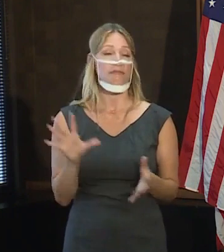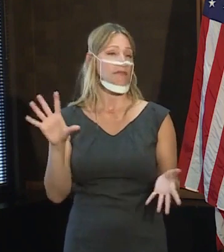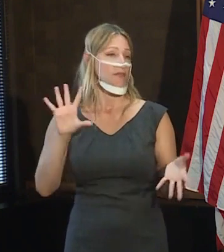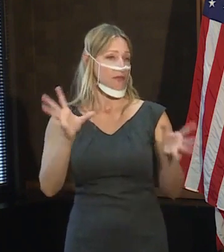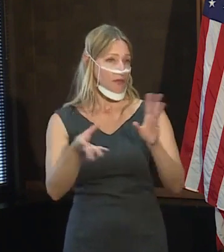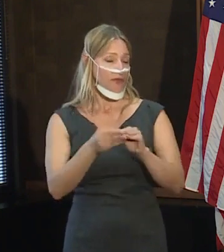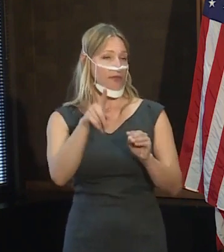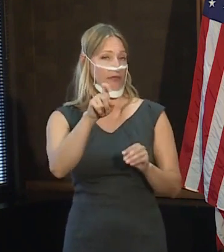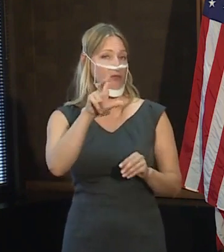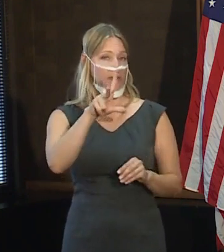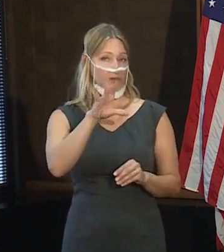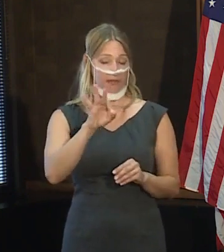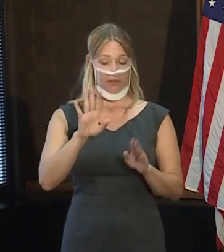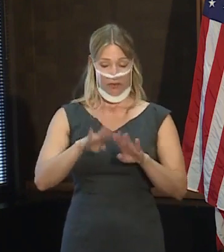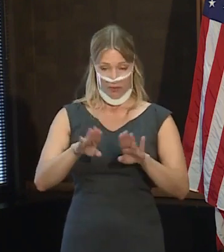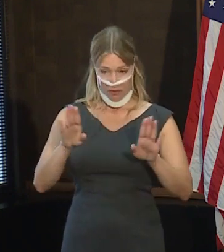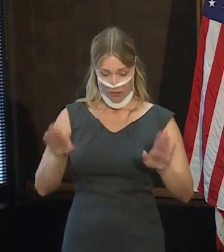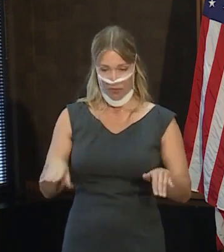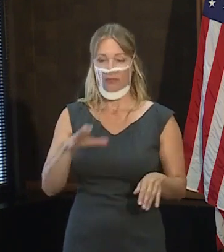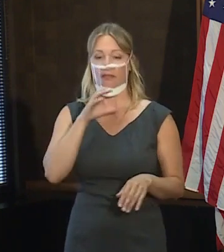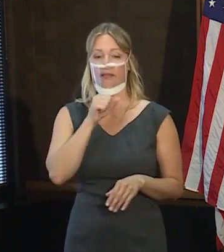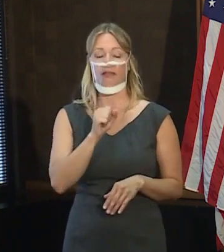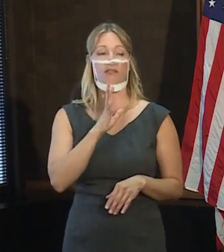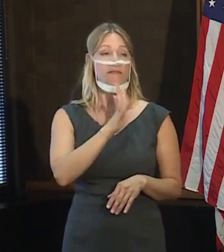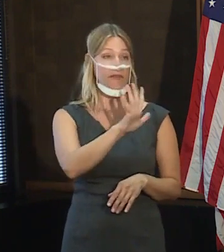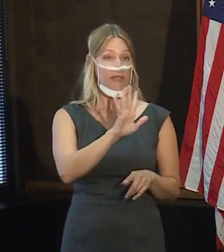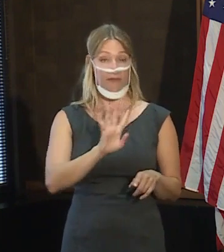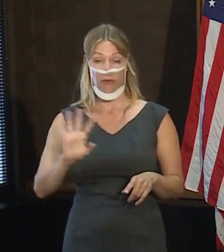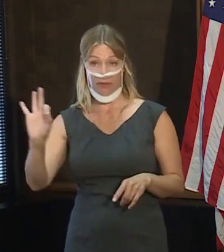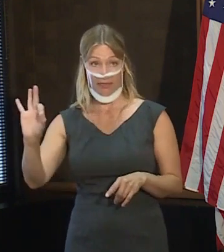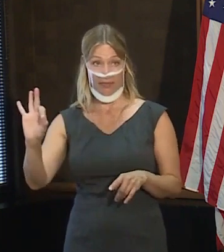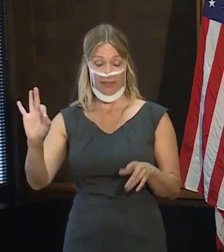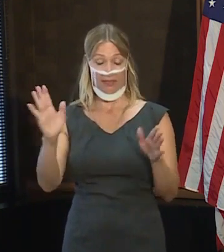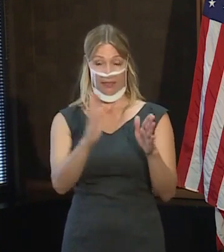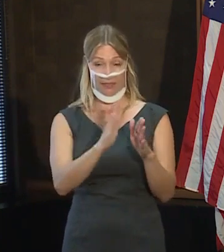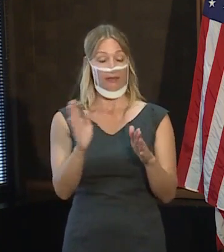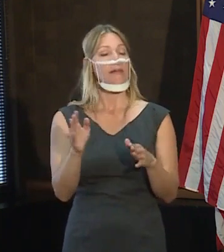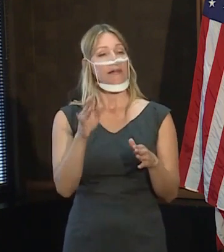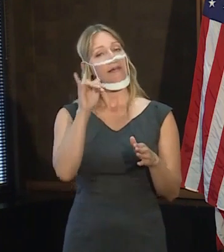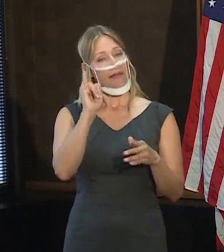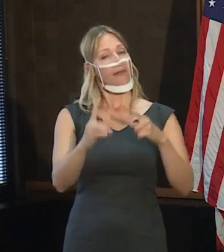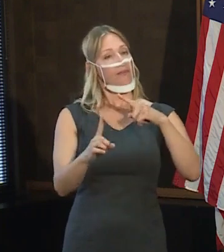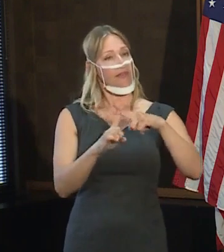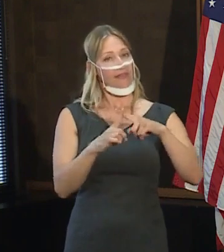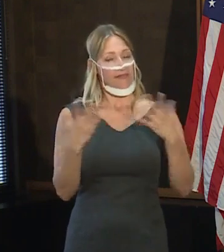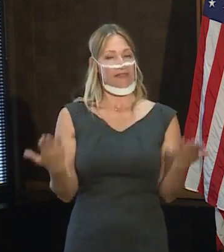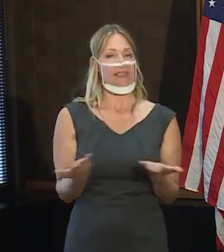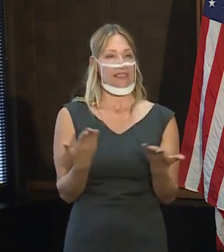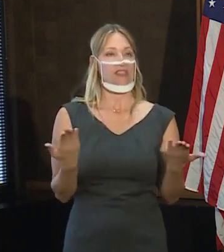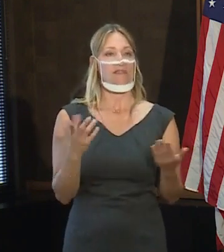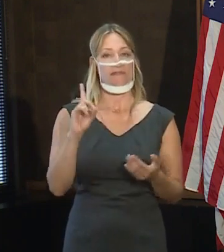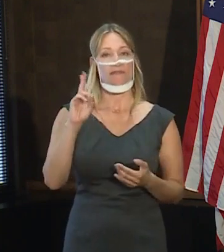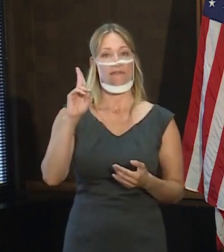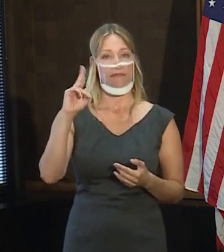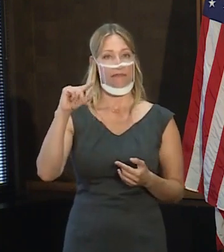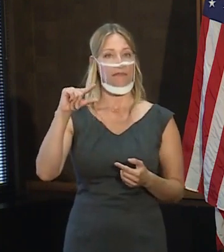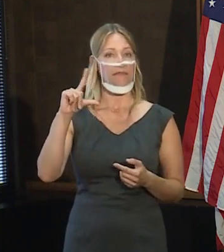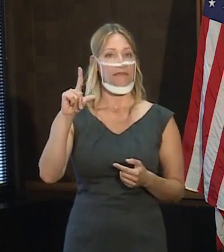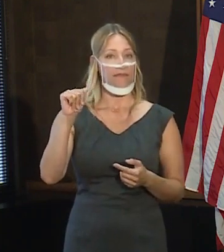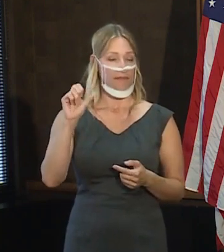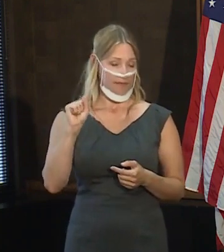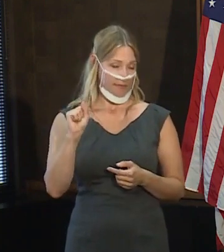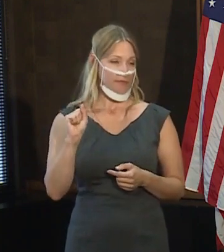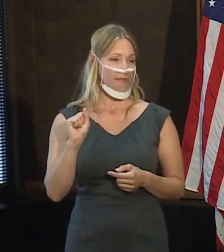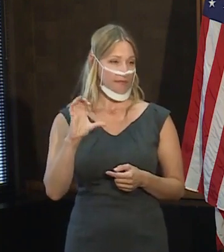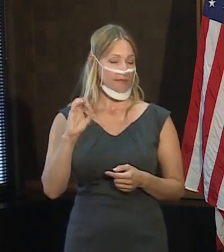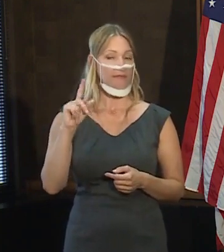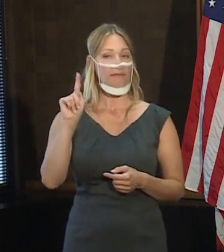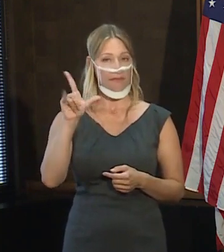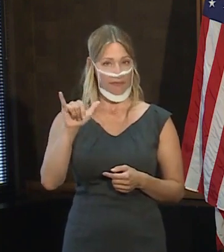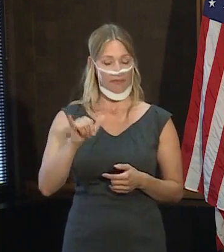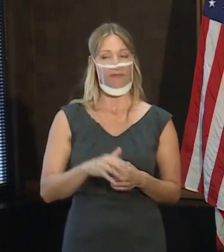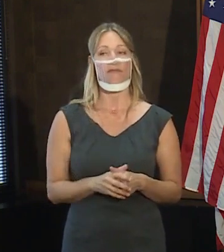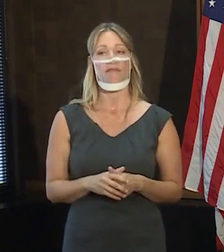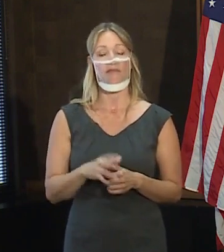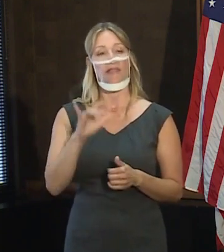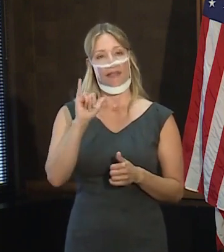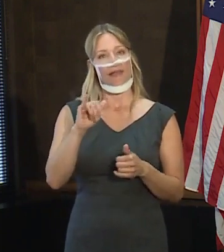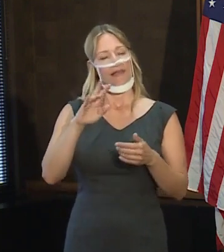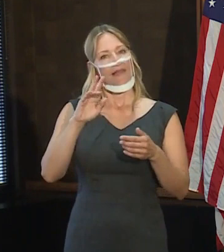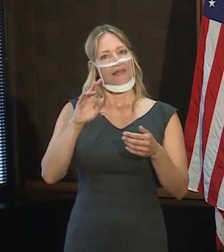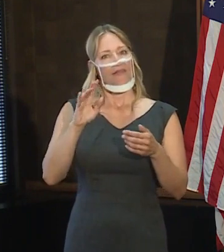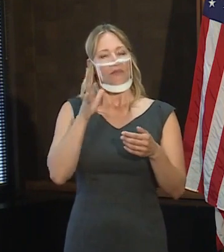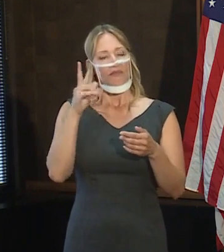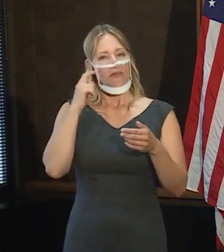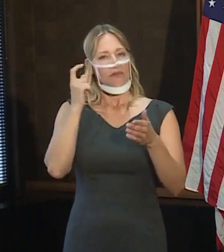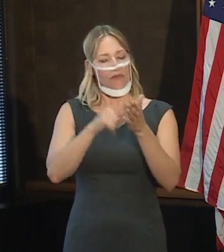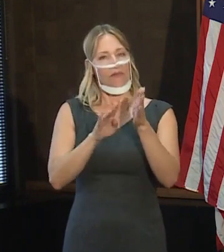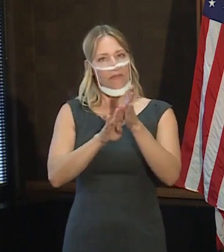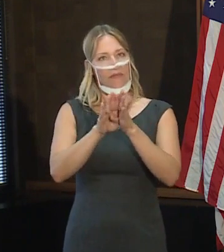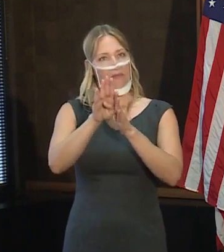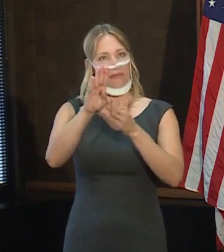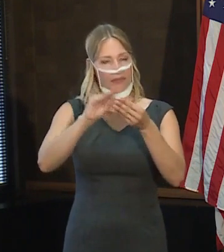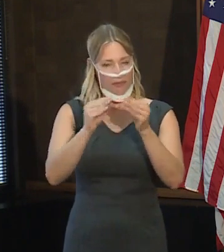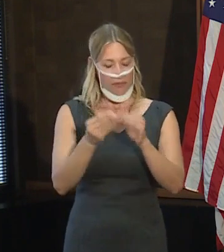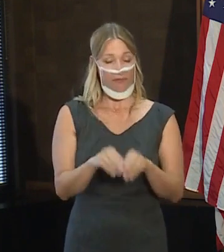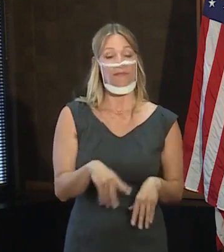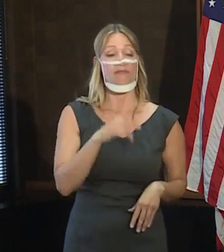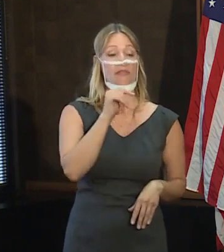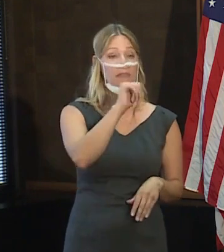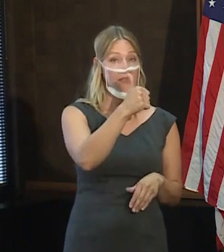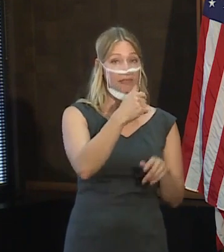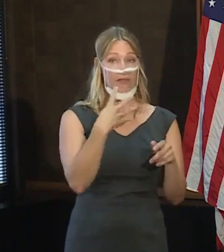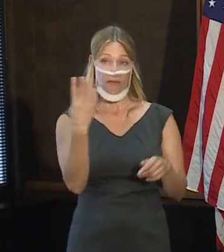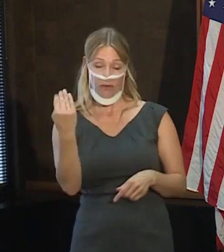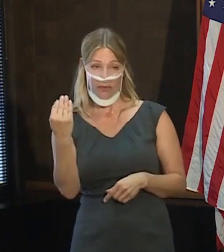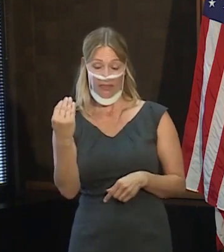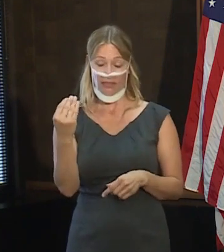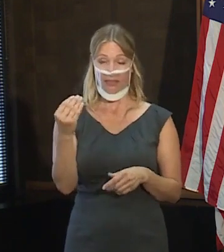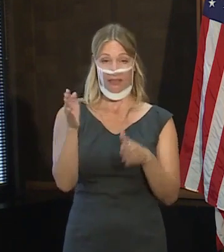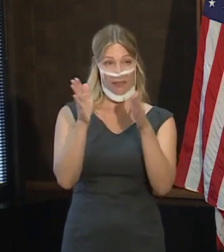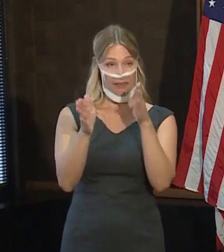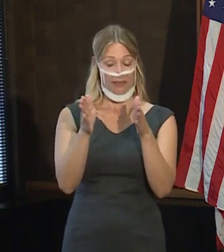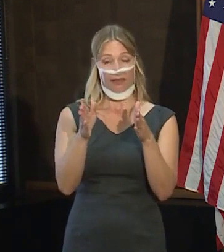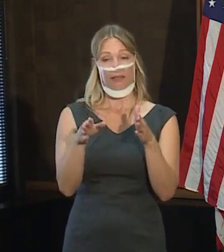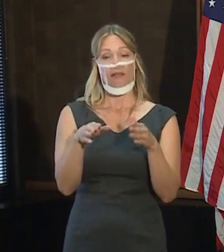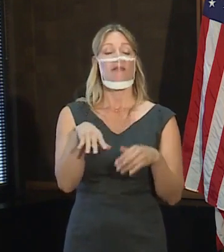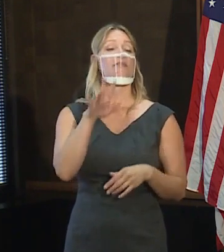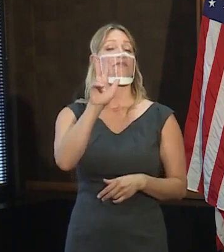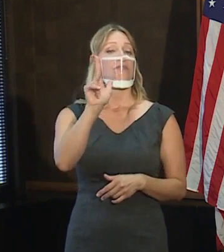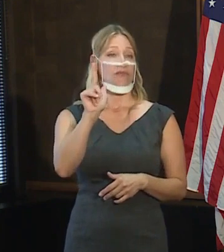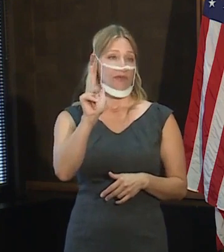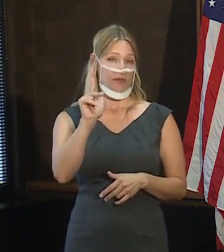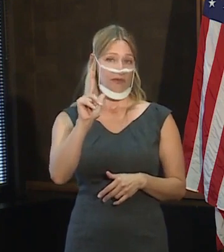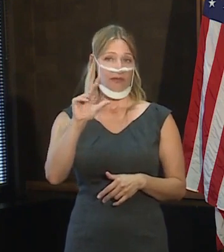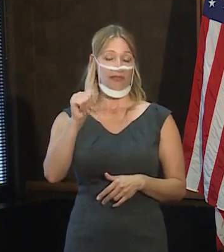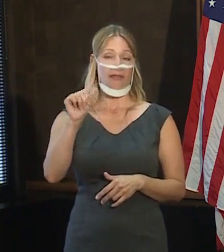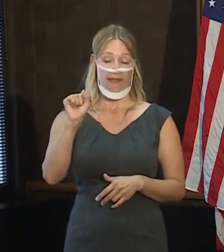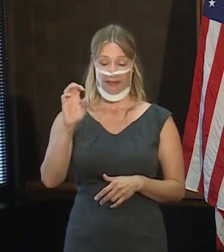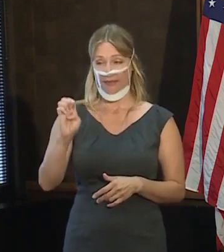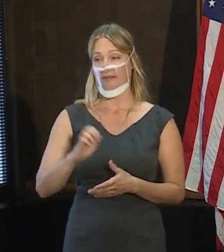LOUP AND TOO HIGH WE HAD IN THAT AGE GROUP WAS IN A WEEK WAS 38 A TOTAL OF 139 CHILDREN BETWEEN 5 AND 9 YEA OF AGE HAVE BEEN POSITIVE IN DOUGLAS COUNTY AND IT GOES ON HIGHER NUMBERS THE